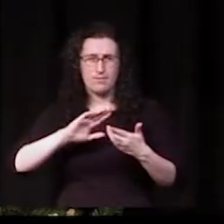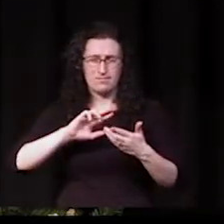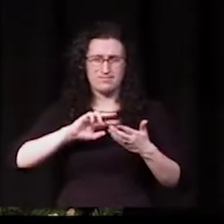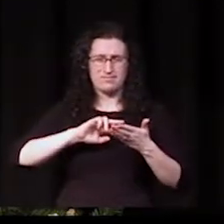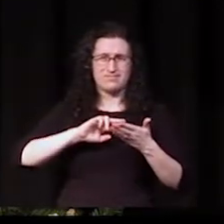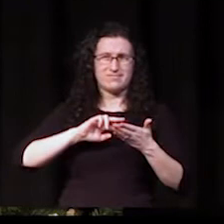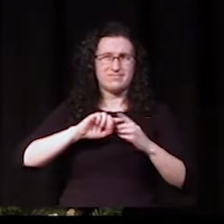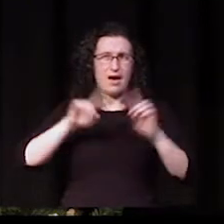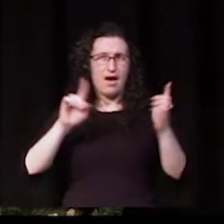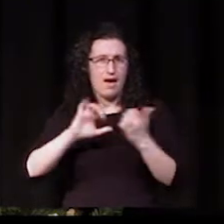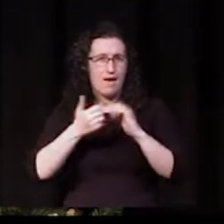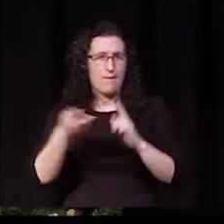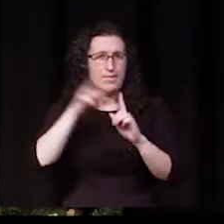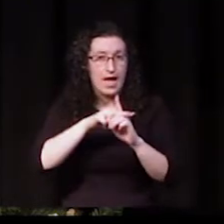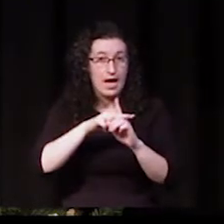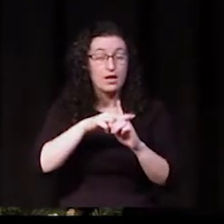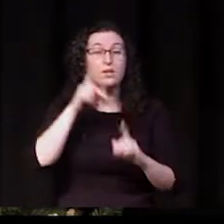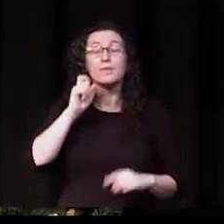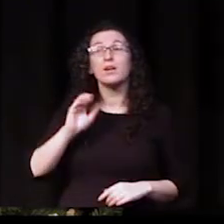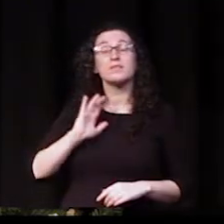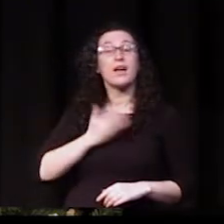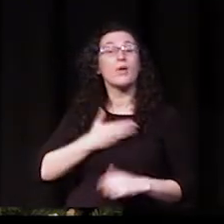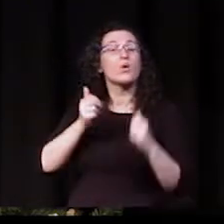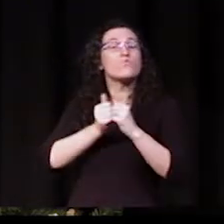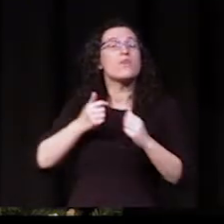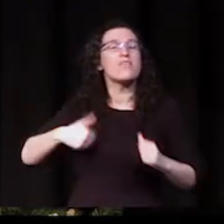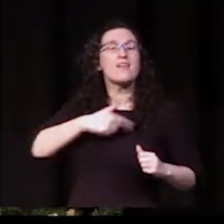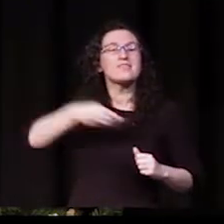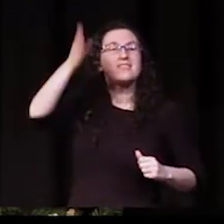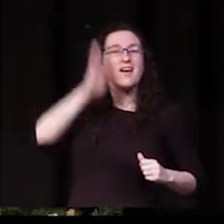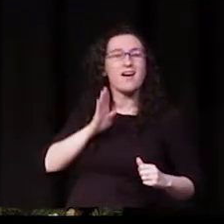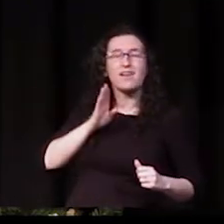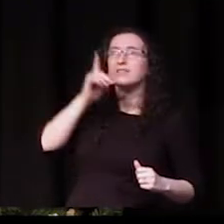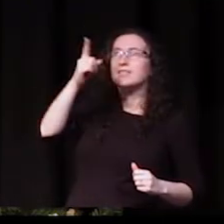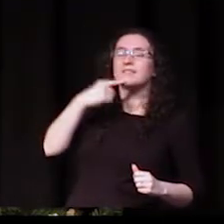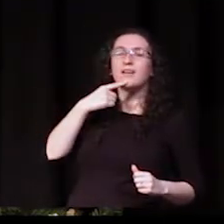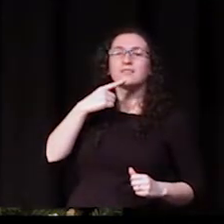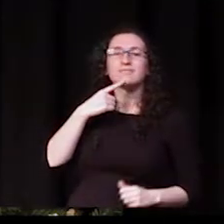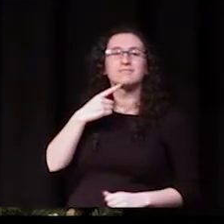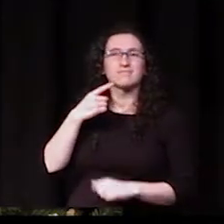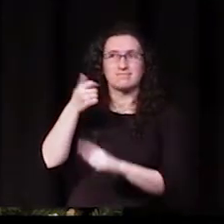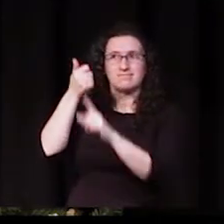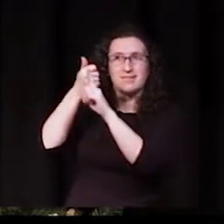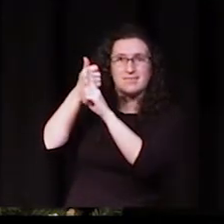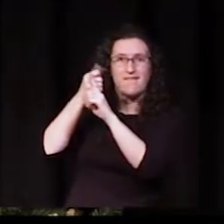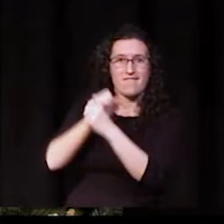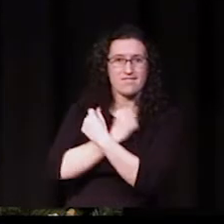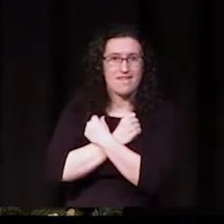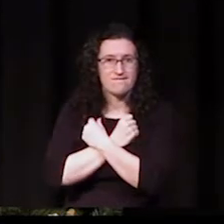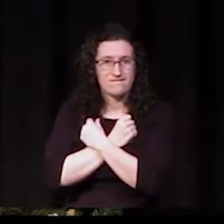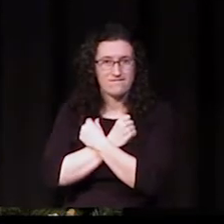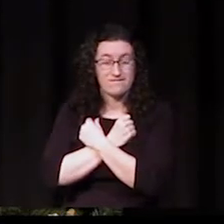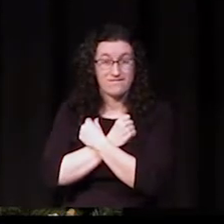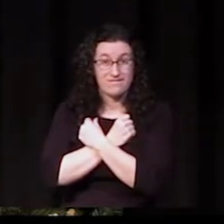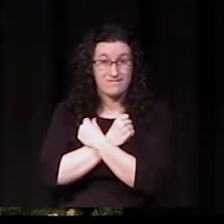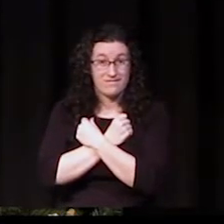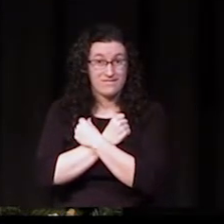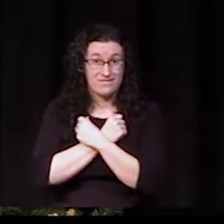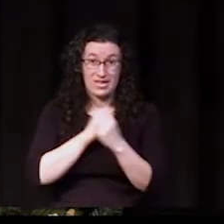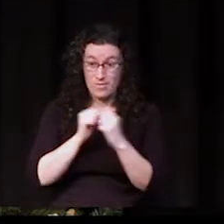because our "with us God," He says, "God is love," and there is no fear in love.